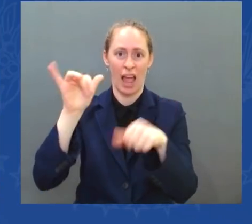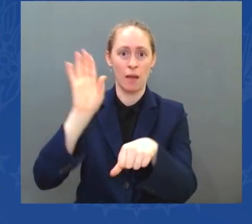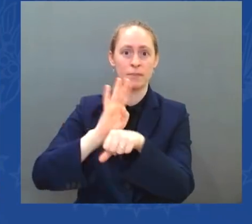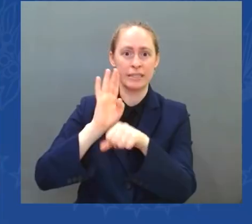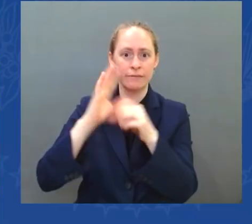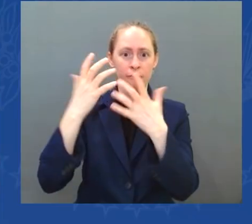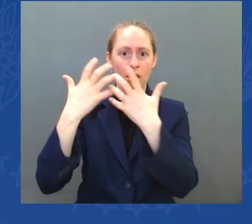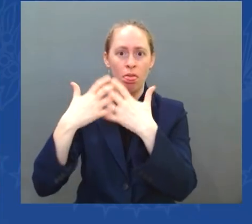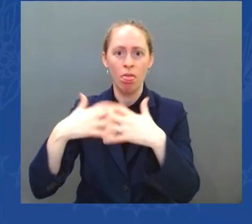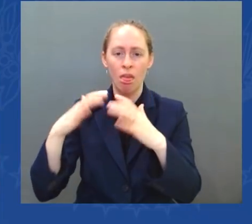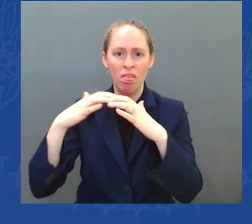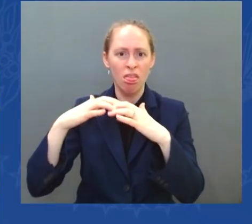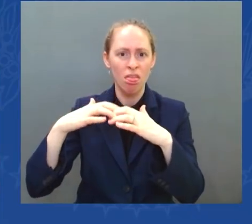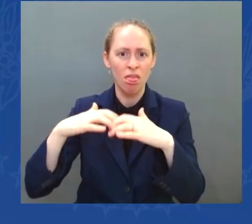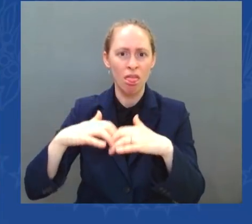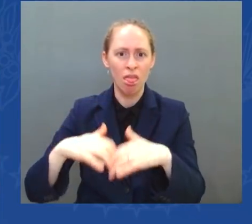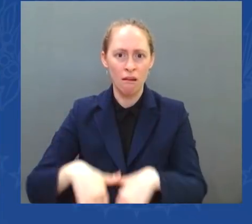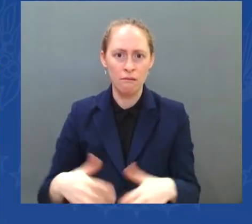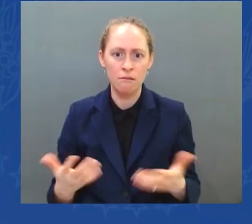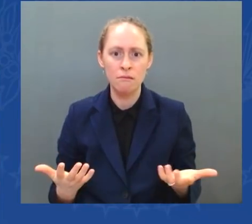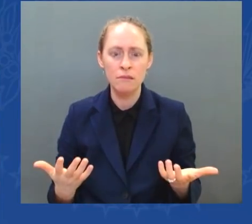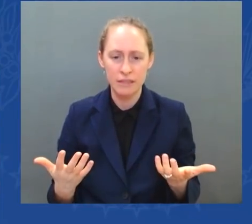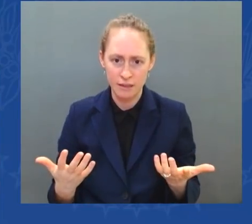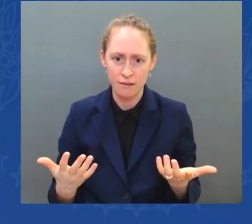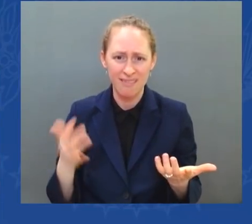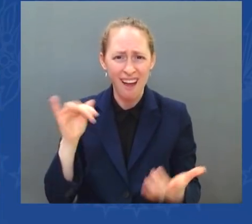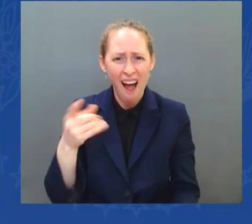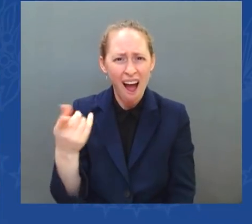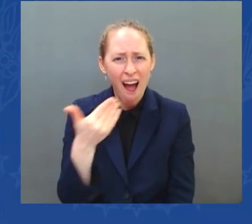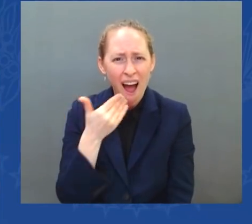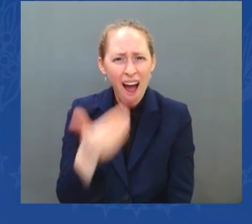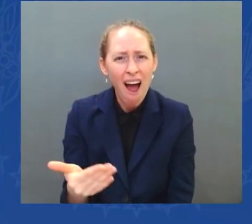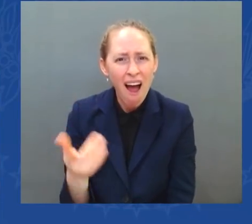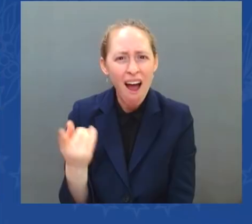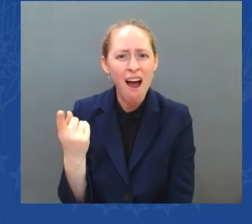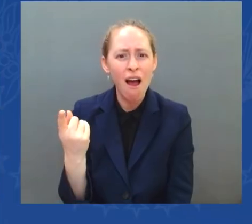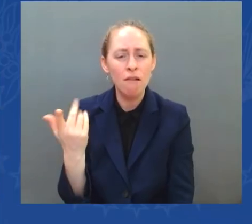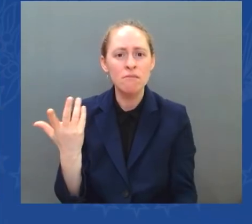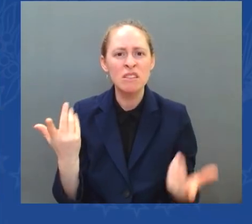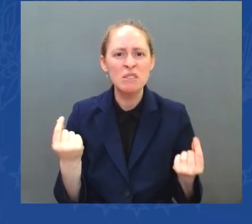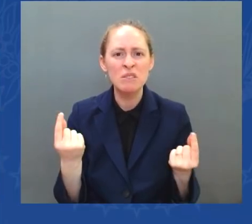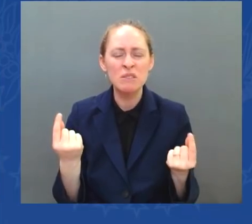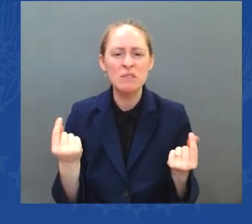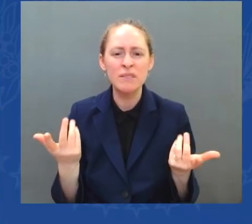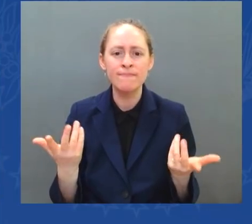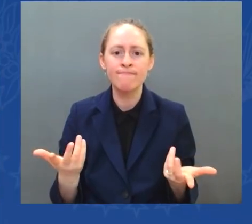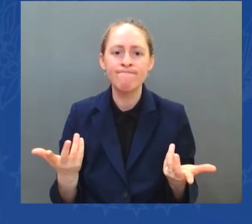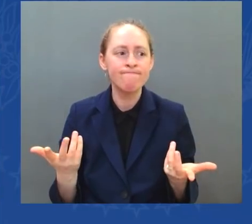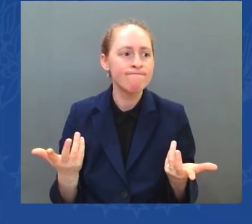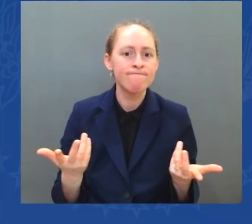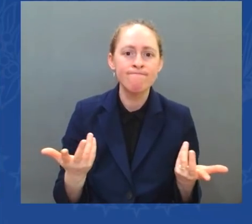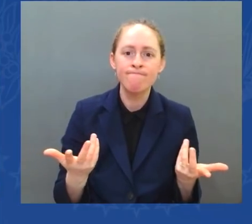Well, guess what? What did -- what it did to families, what it did to neighborhoods was consequential